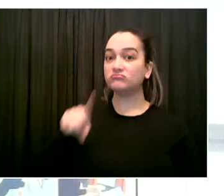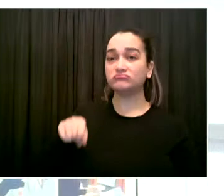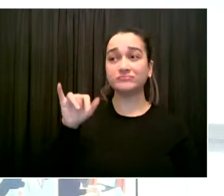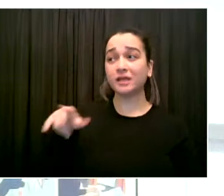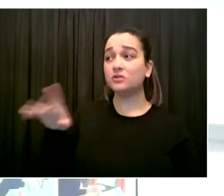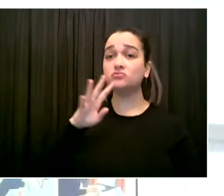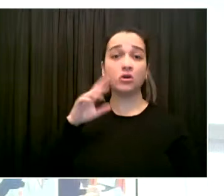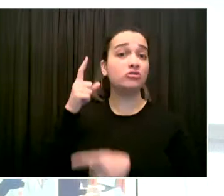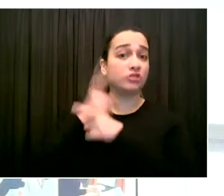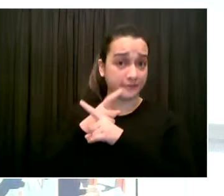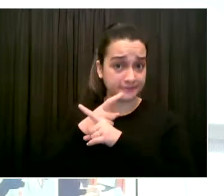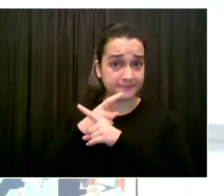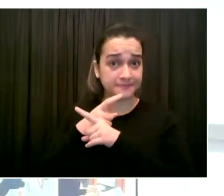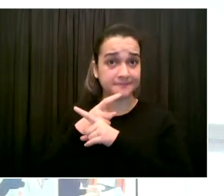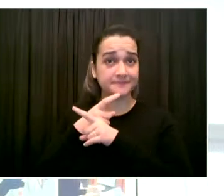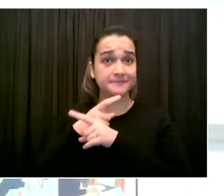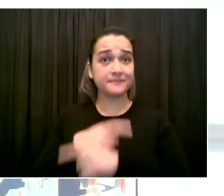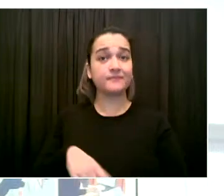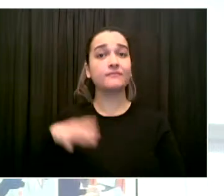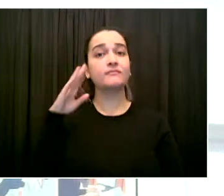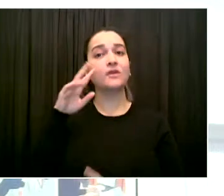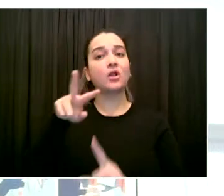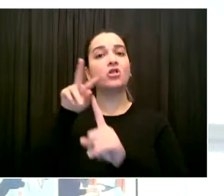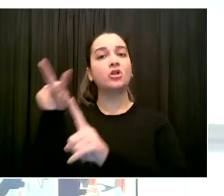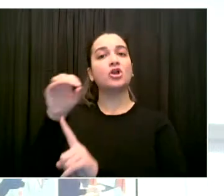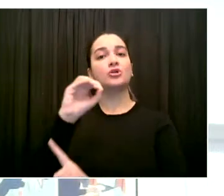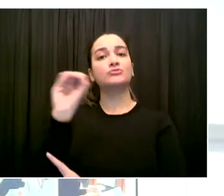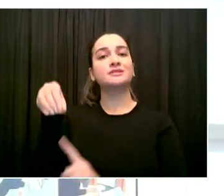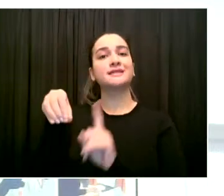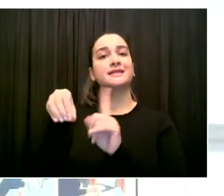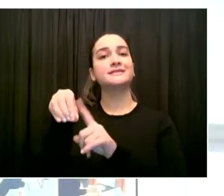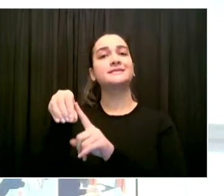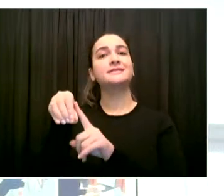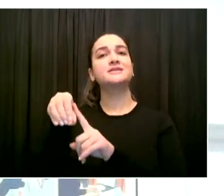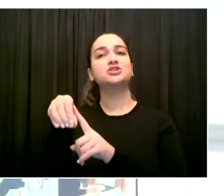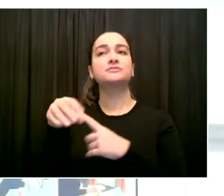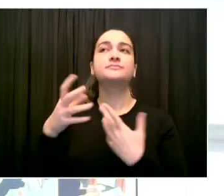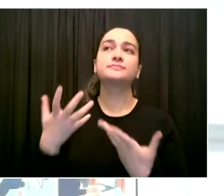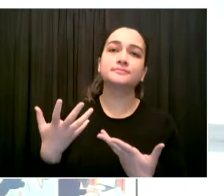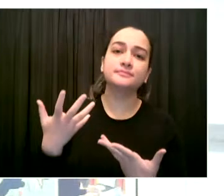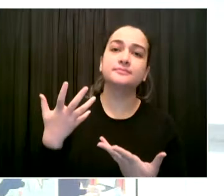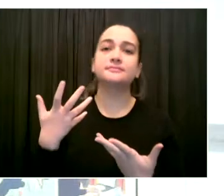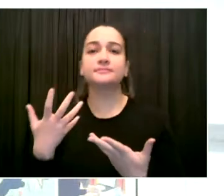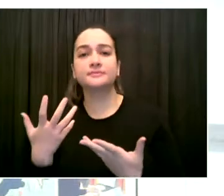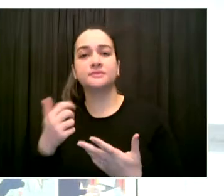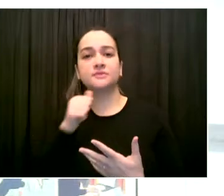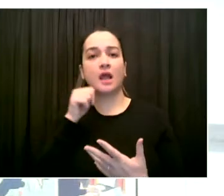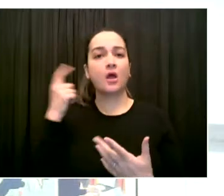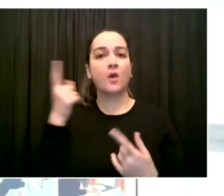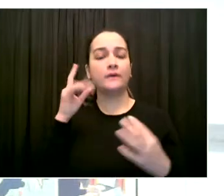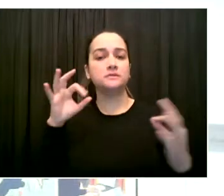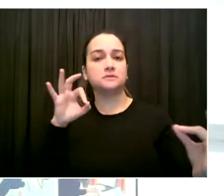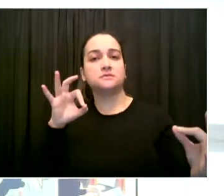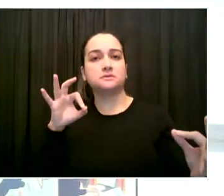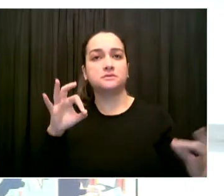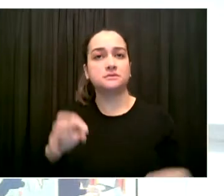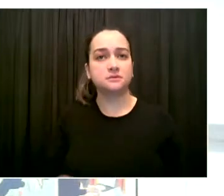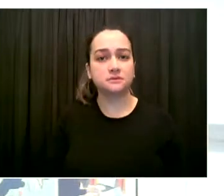MAYOR, YOU'RE ABSOLUTELY RIGHT , THINGS THAT AFFECT OUR PERCENT POSITIVITY BUT ALSO OUR CASES